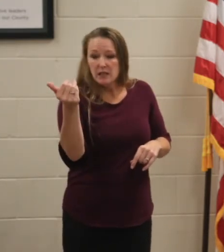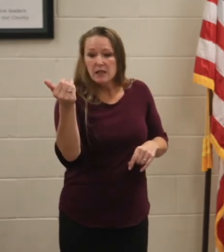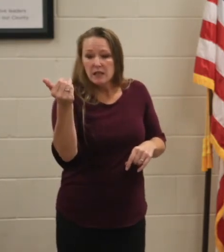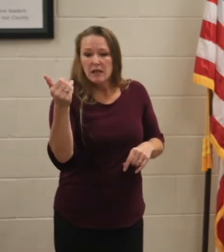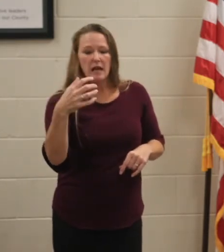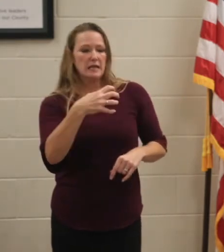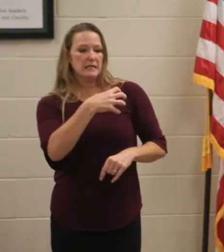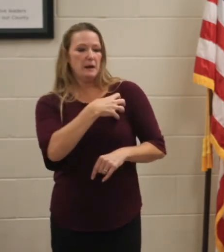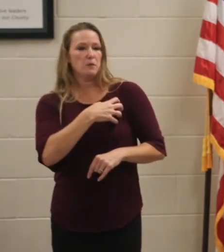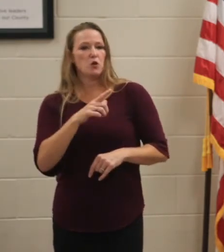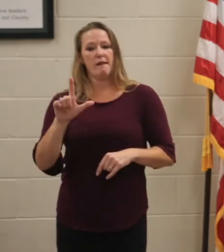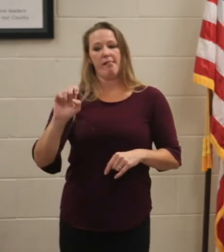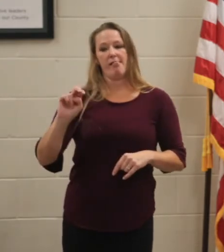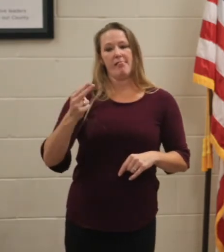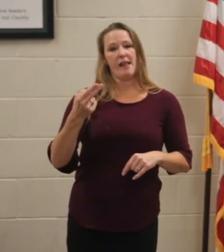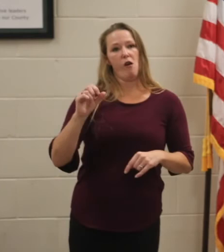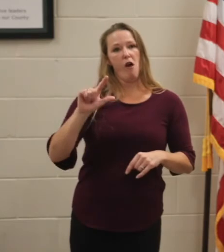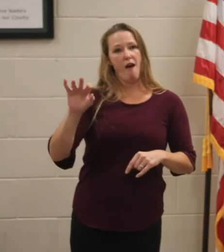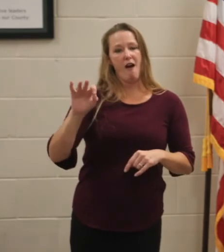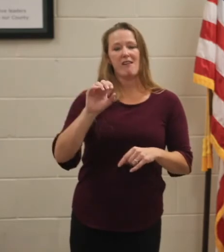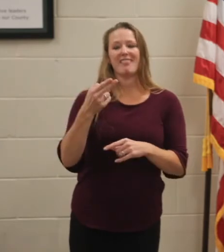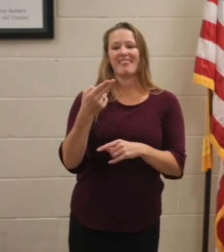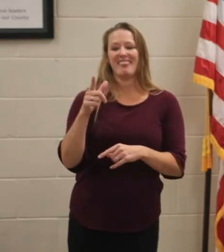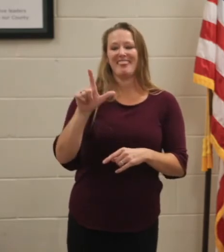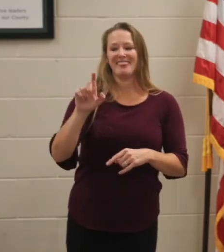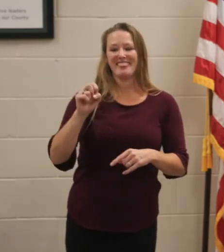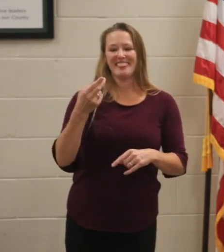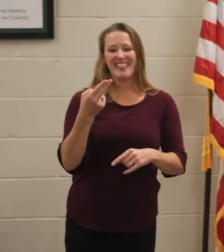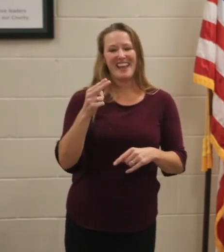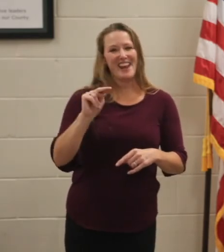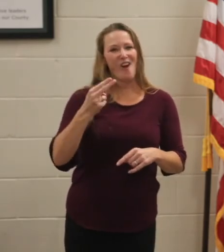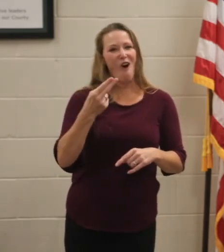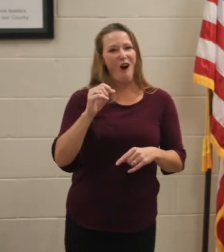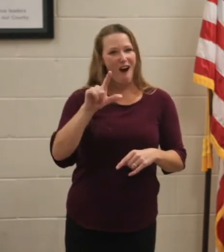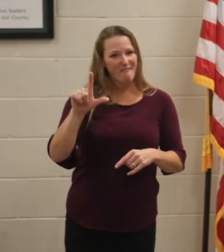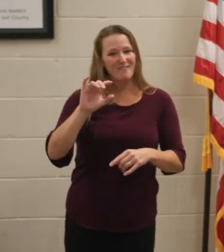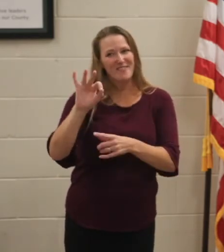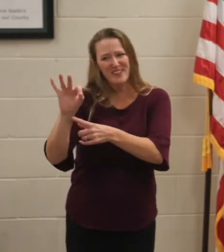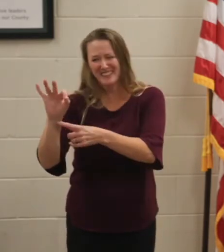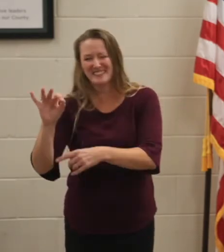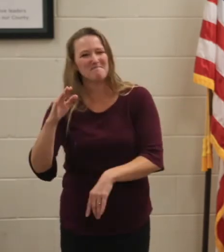to San Luis County where he became a patrol deputy and